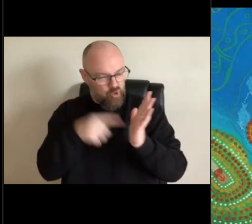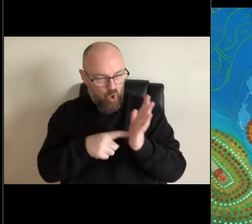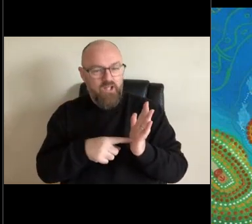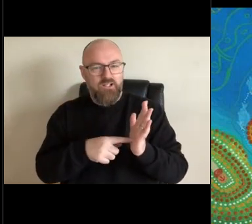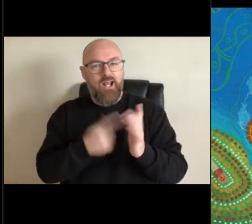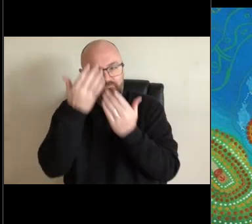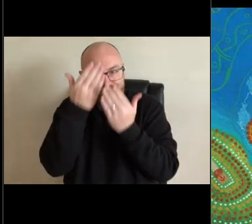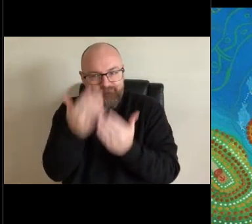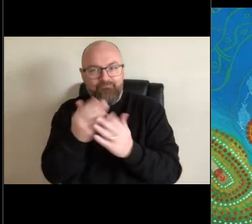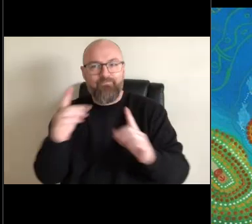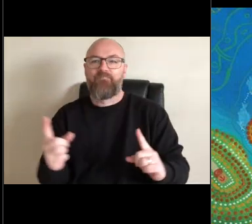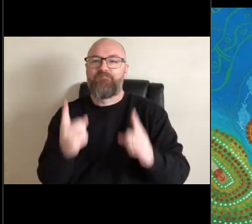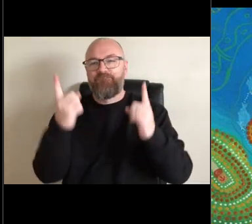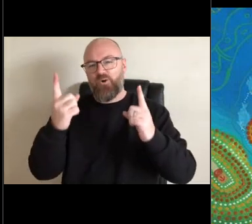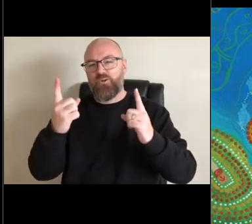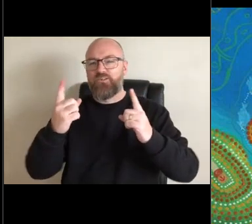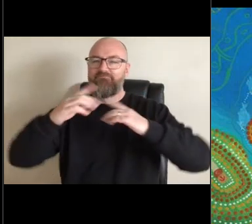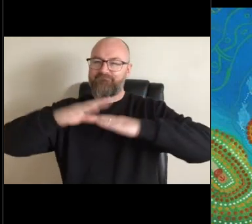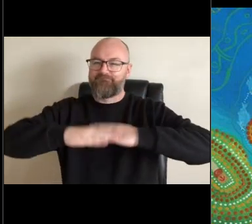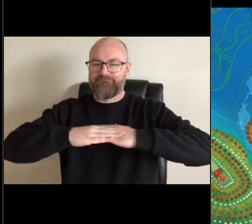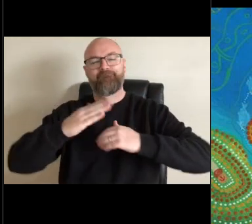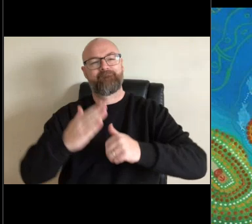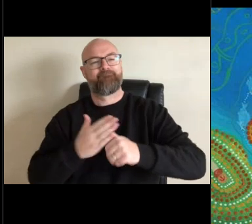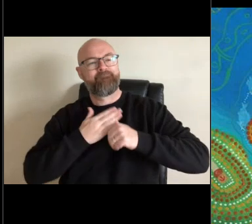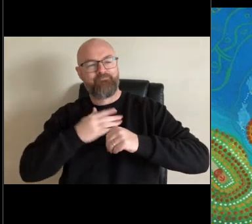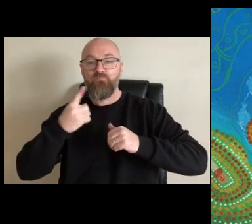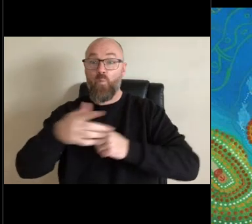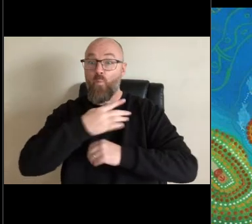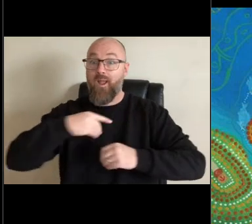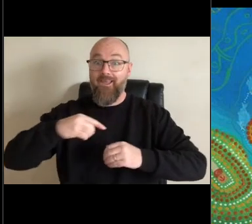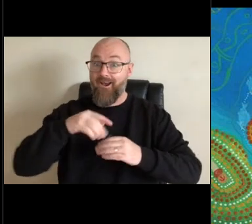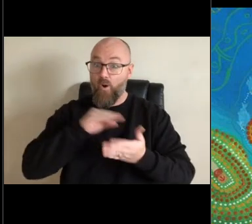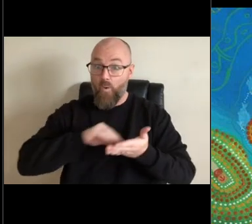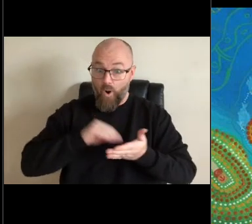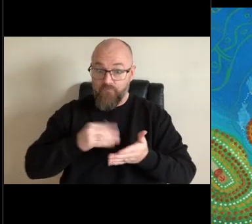the land where our offices stand and where we work to help disadvantage Queenslanders uphold